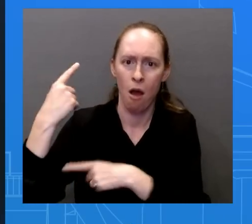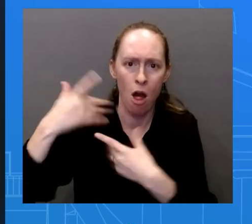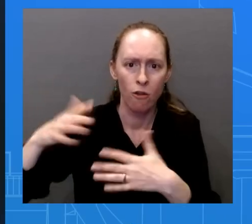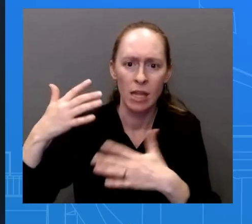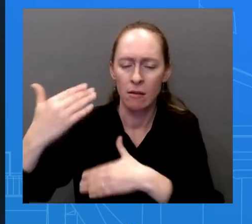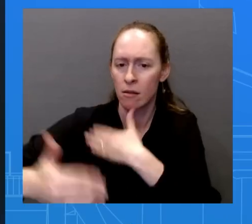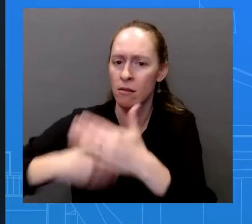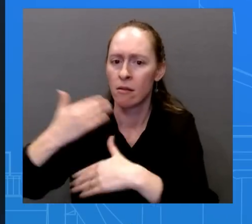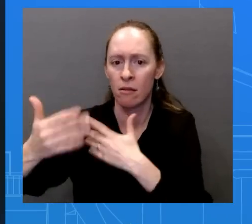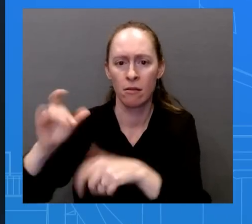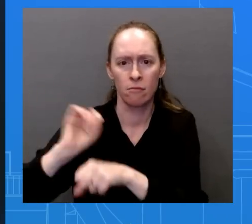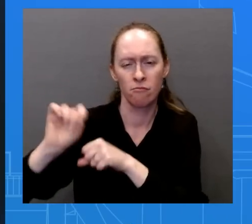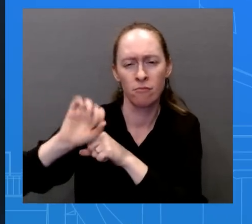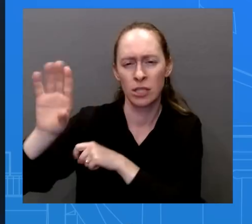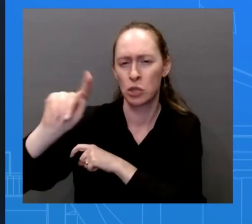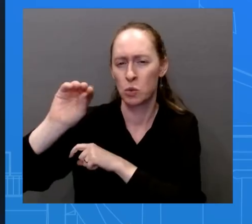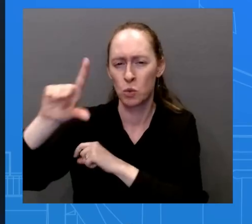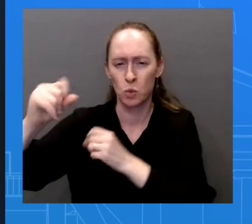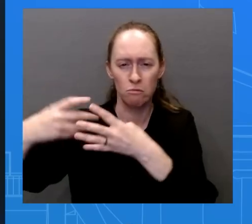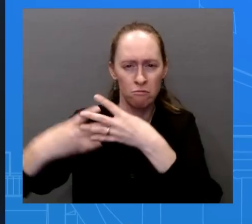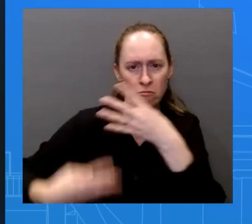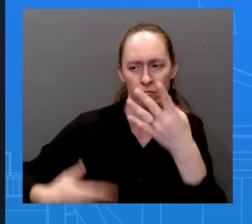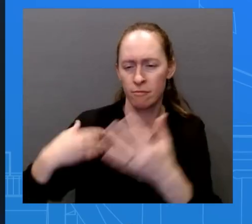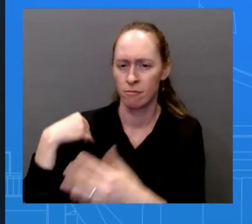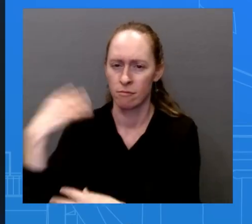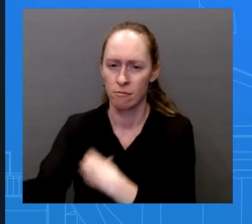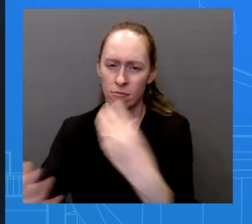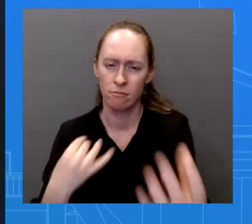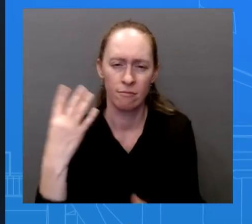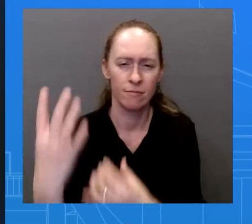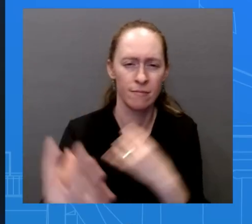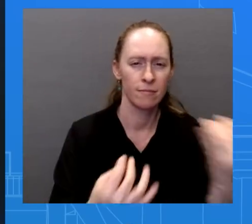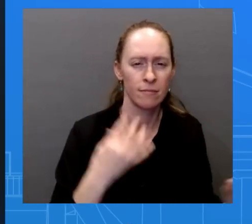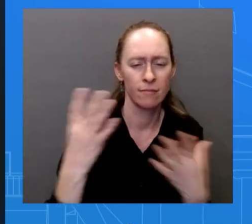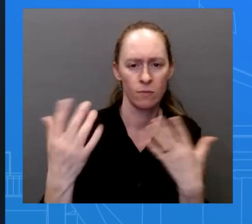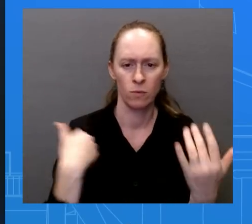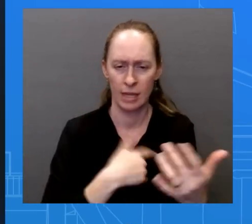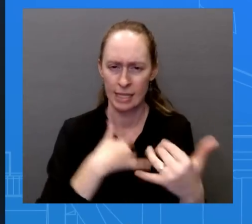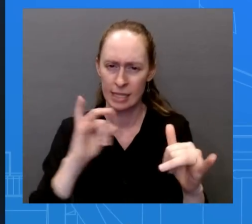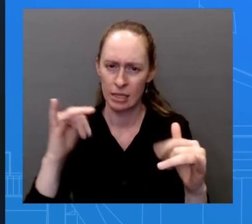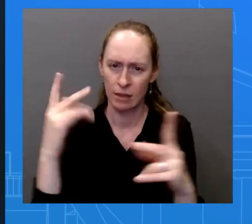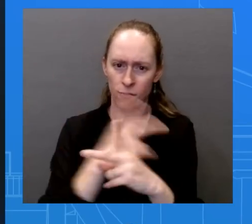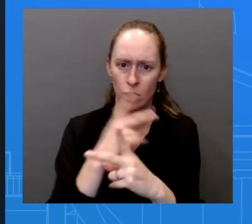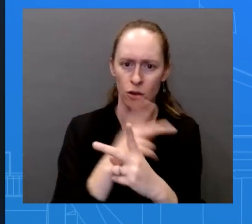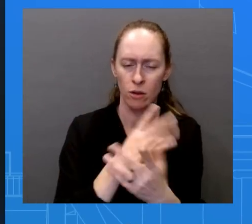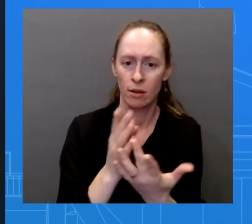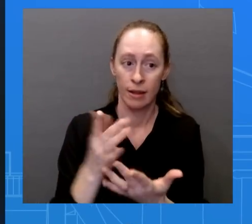that we're dealing with this incredibly important issue. Look, we have said, the President has said